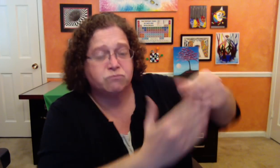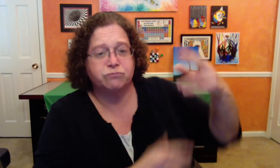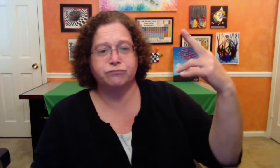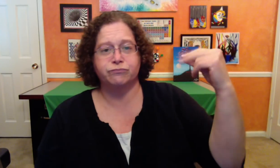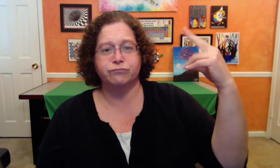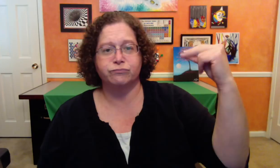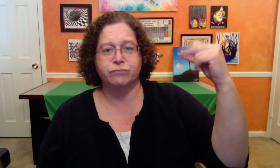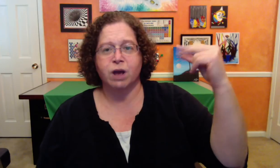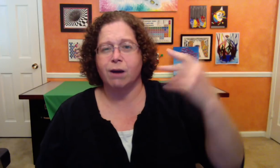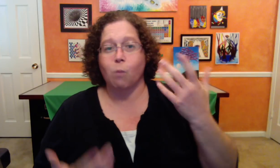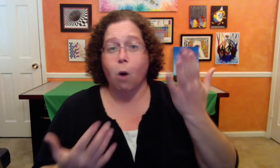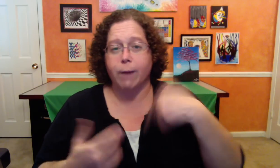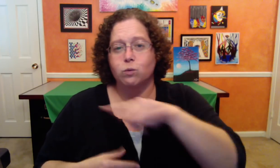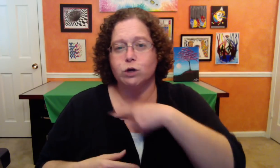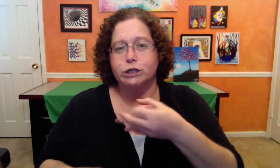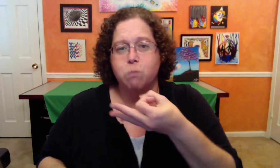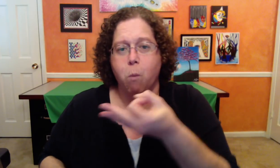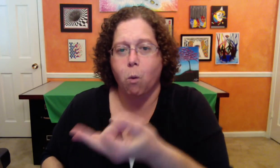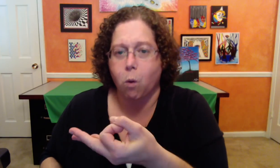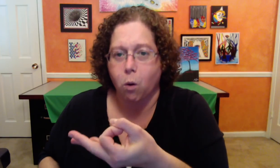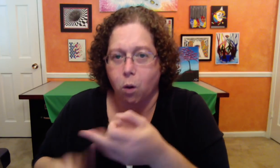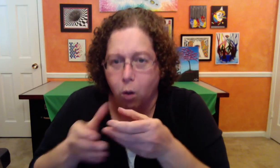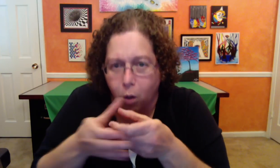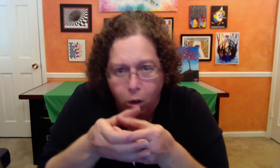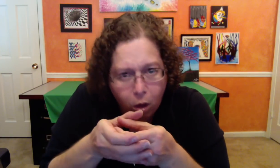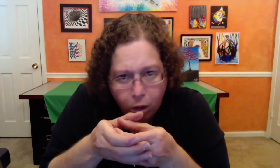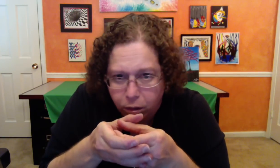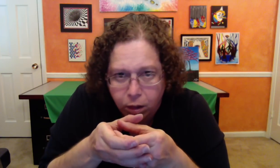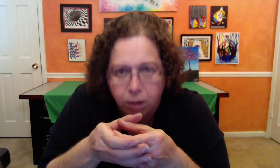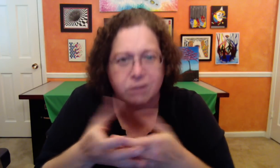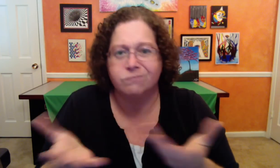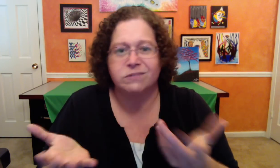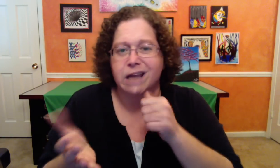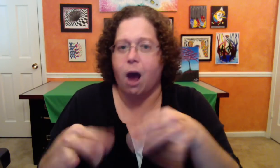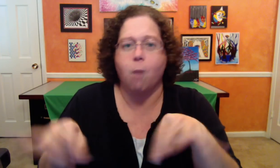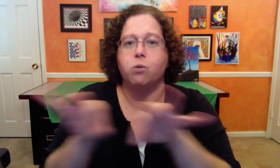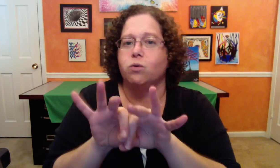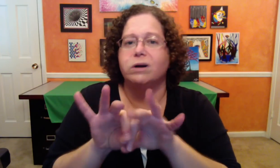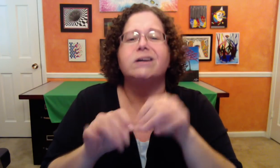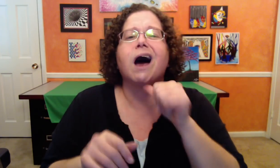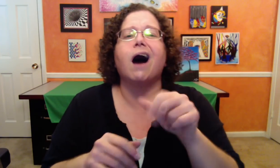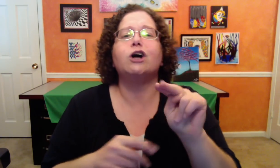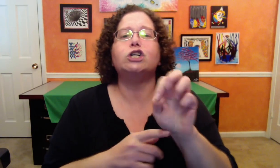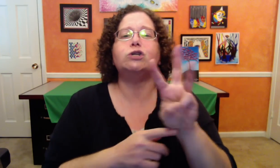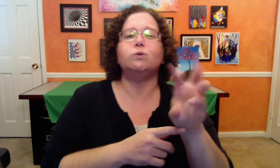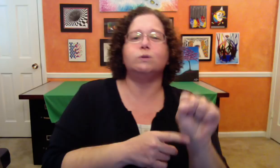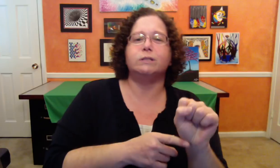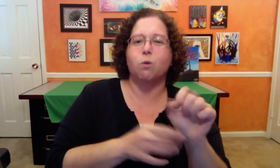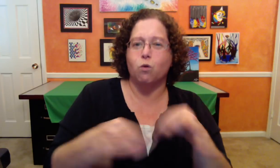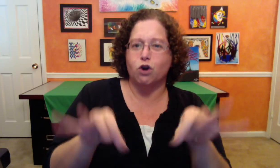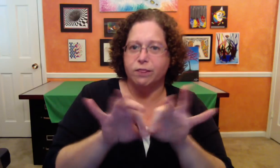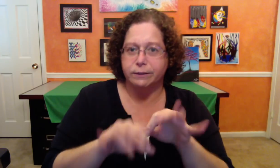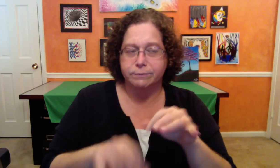it was ignored because we are small and not newsworthy.